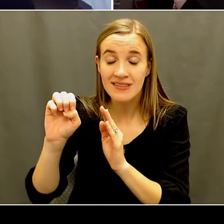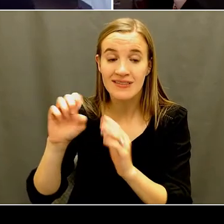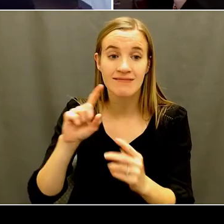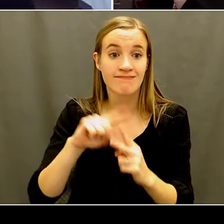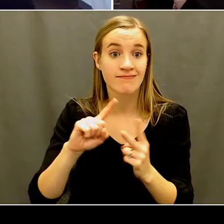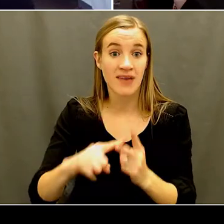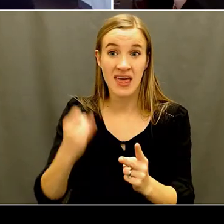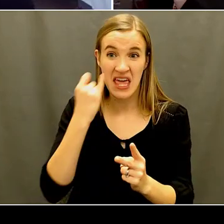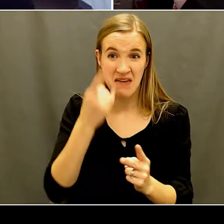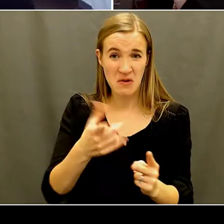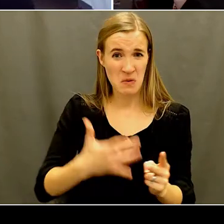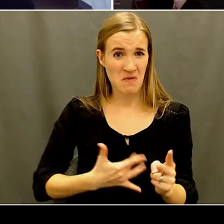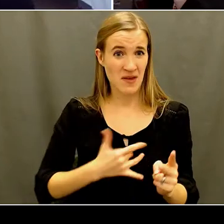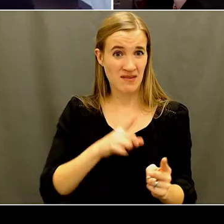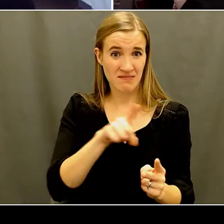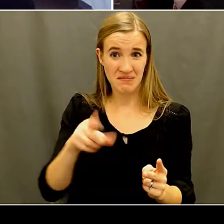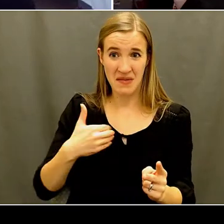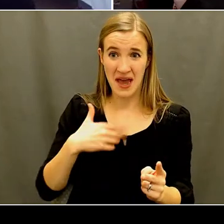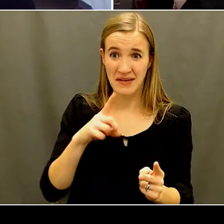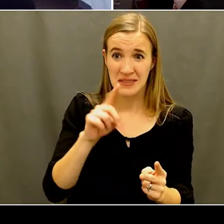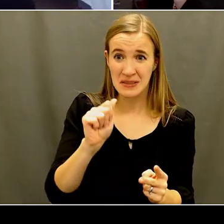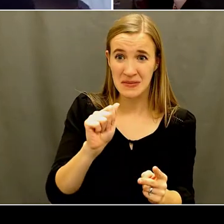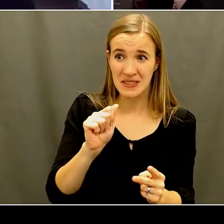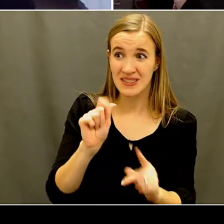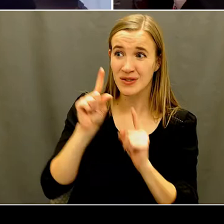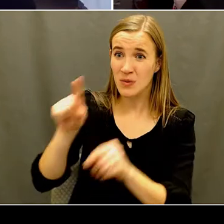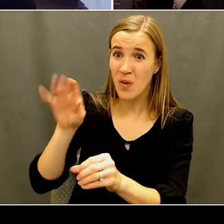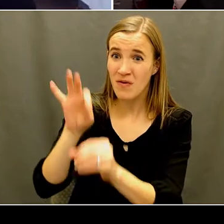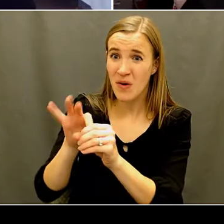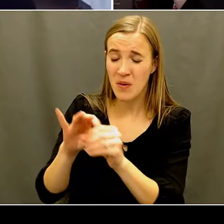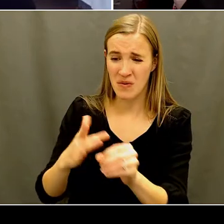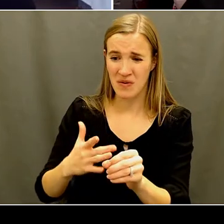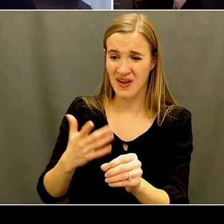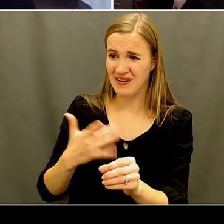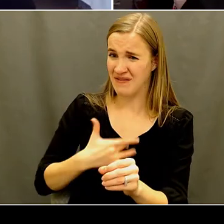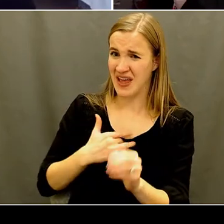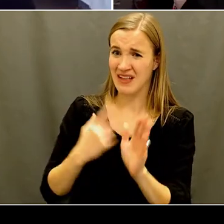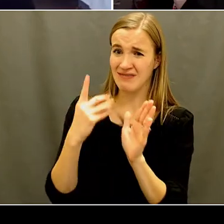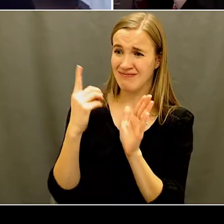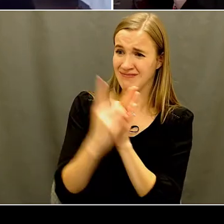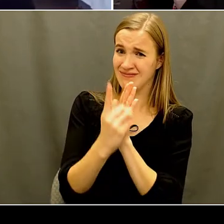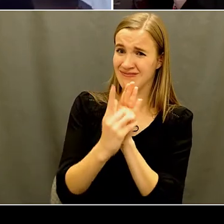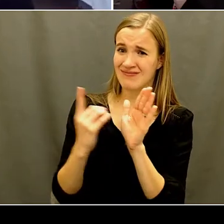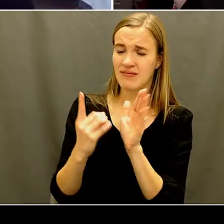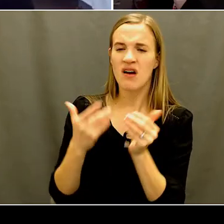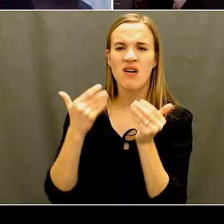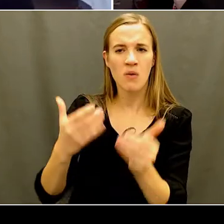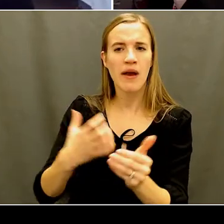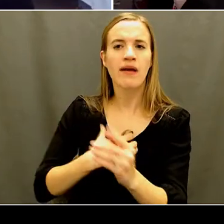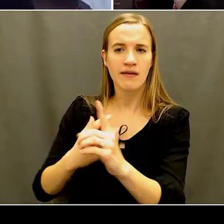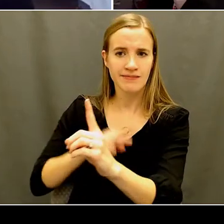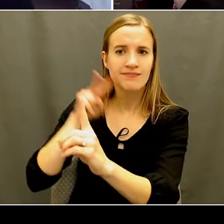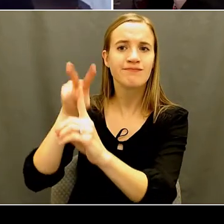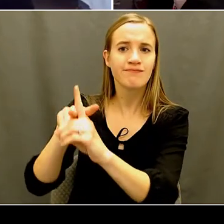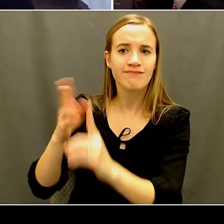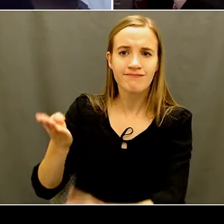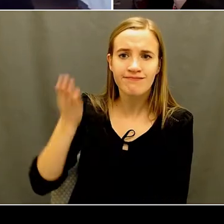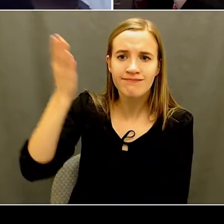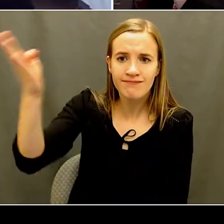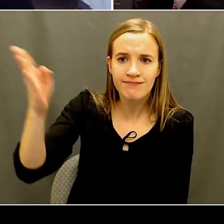difference in so many ways. Hopefully, folks are aware of the John R Lewis